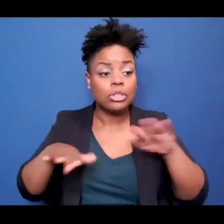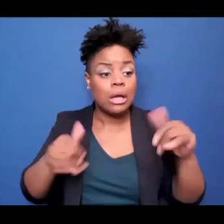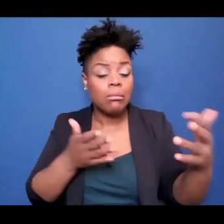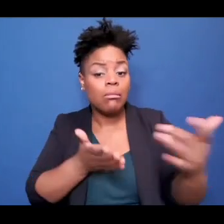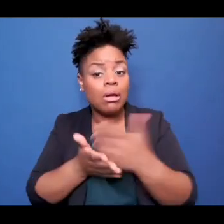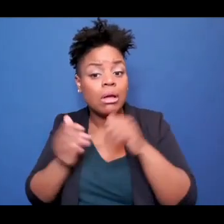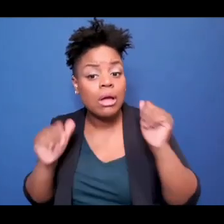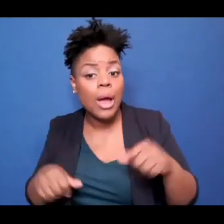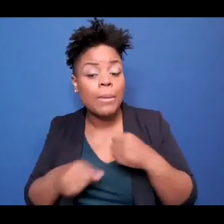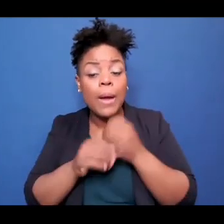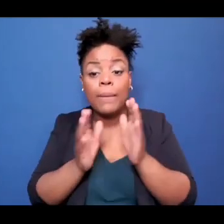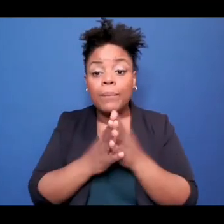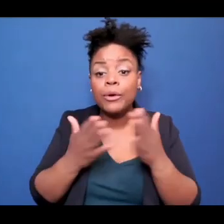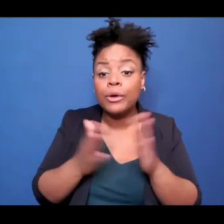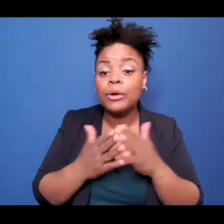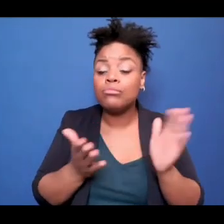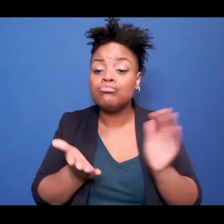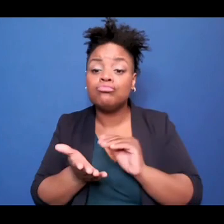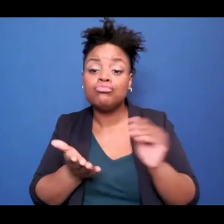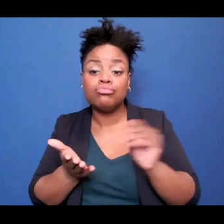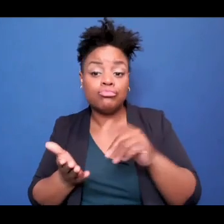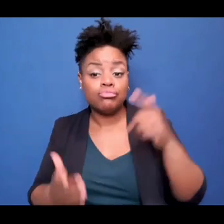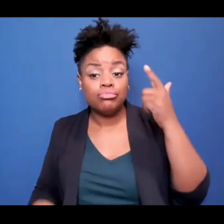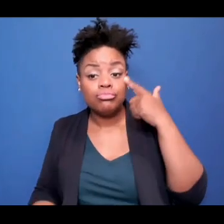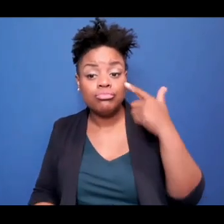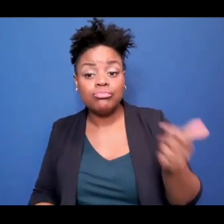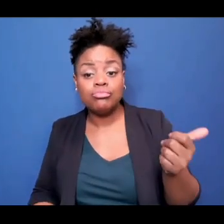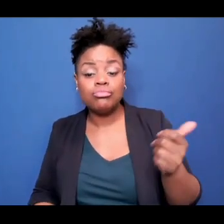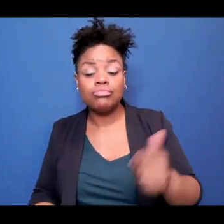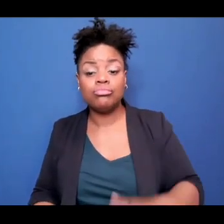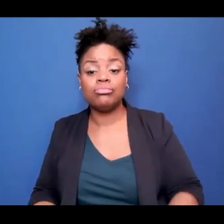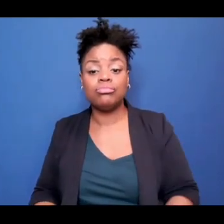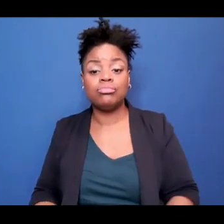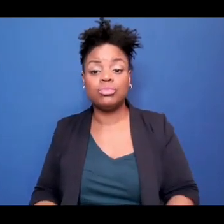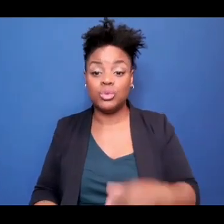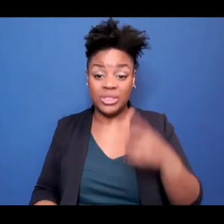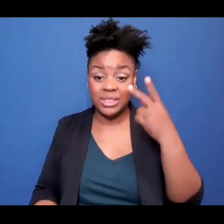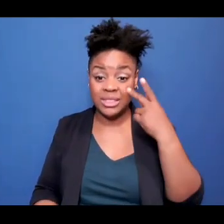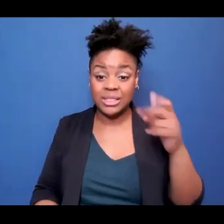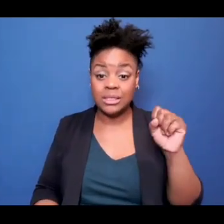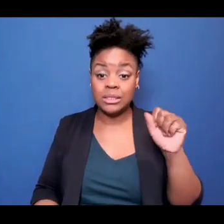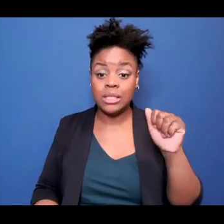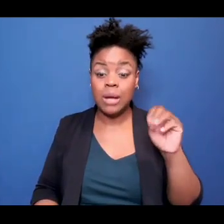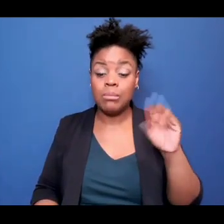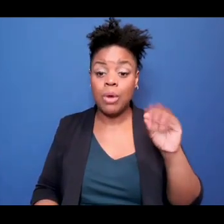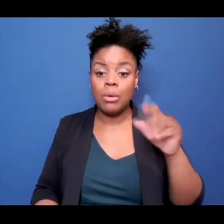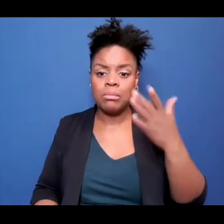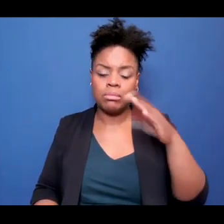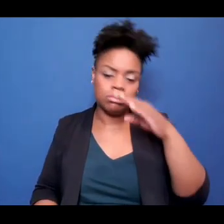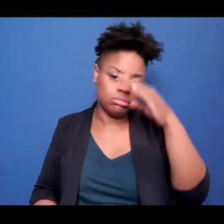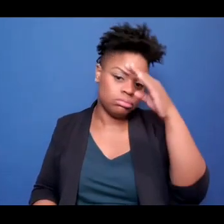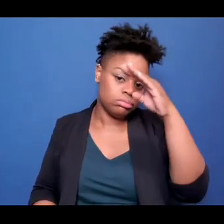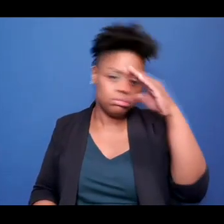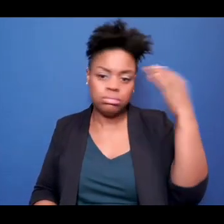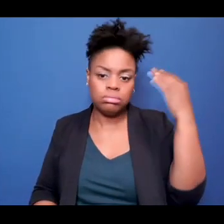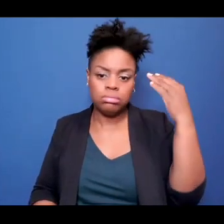COMIC STRIP SO THAT THE CHILDREN COULD COLLECT THEM AND THEN FASHION THEIR OWN LITTLE BOOKLET OUT OF IT. AS WE SEE, SAMBO IS PITCH-BLACK